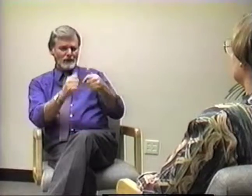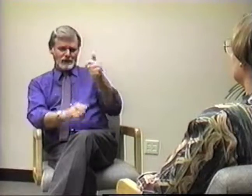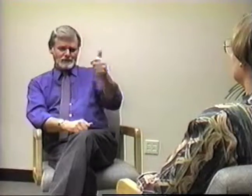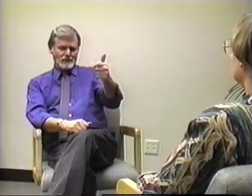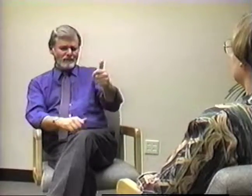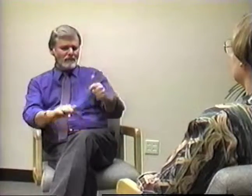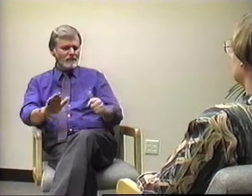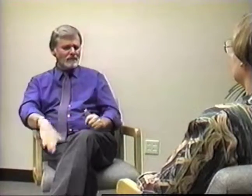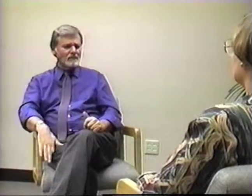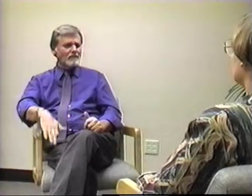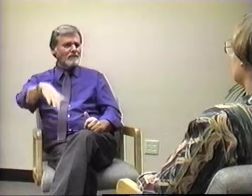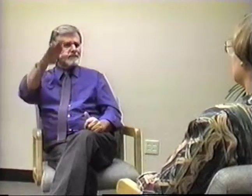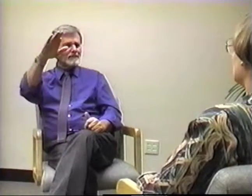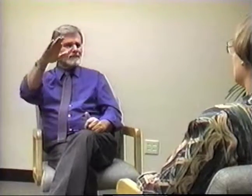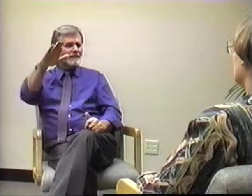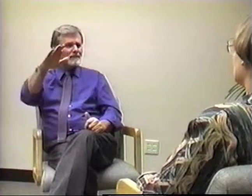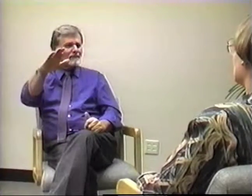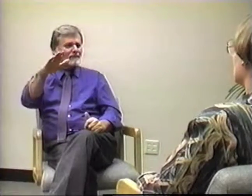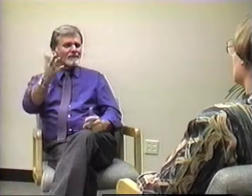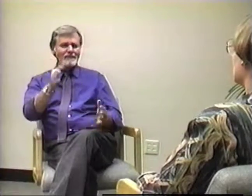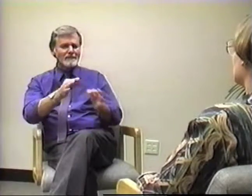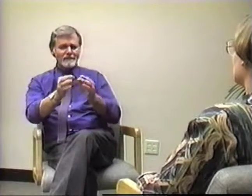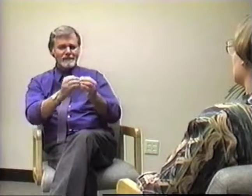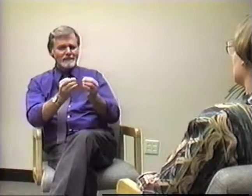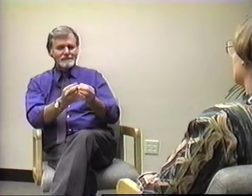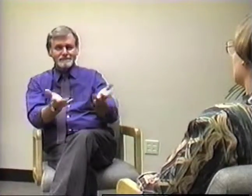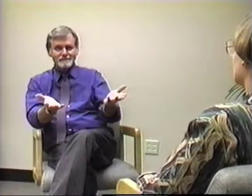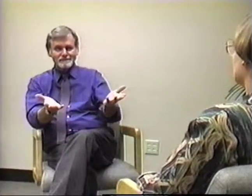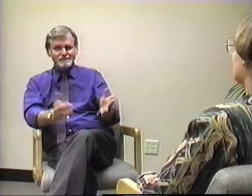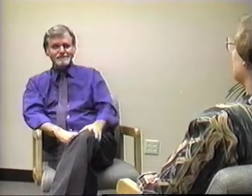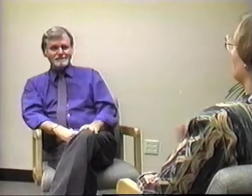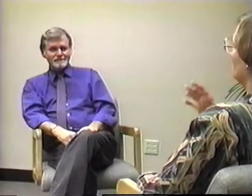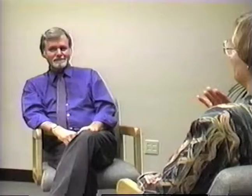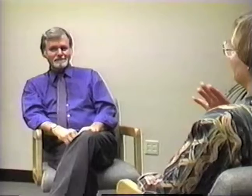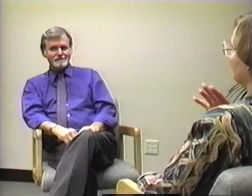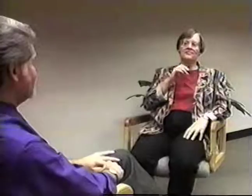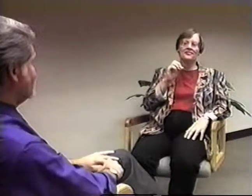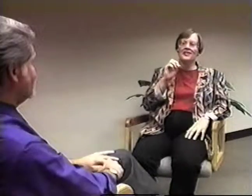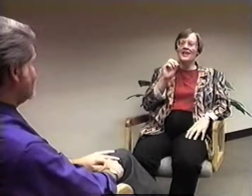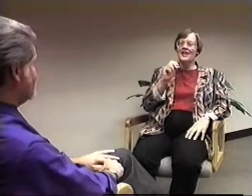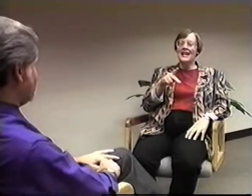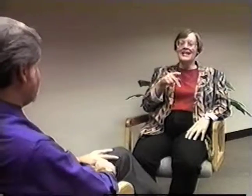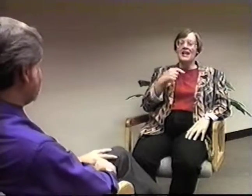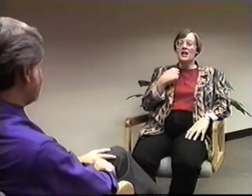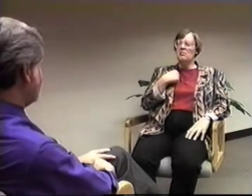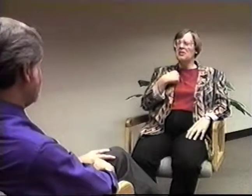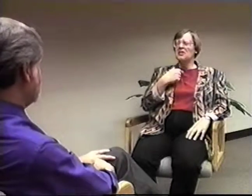It makes me think I want to know more about you. Could you tell me a little bit more about yourself?